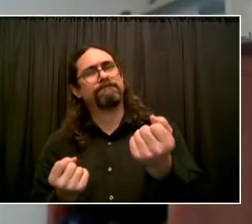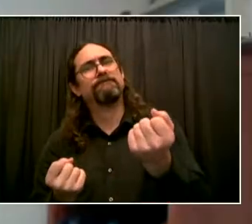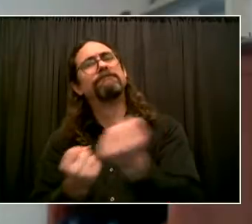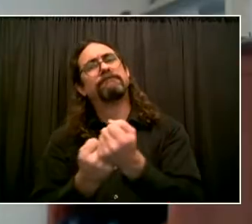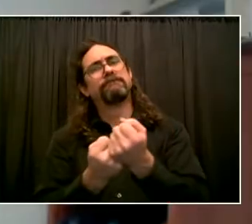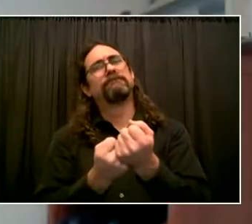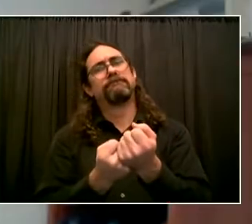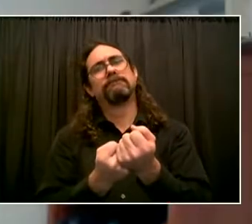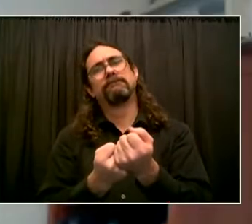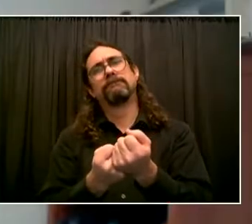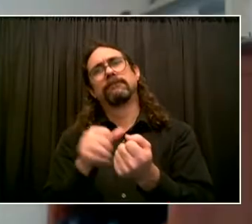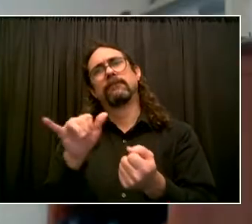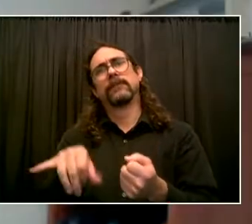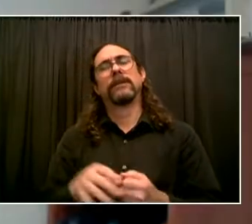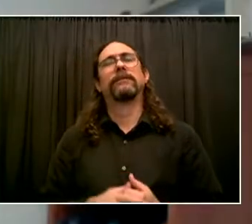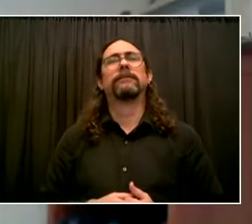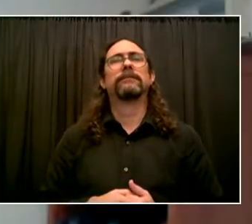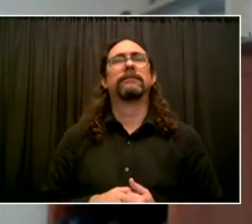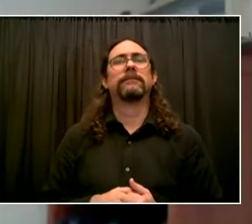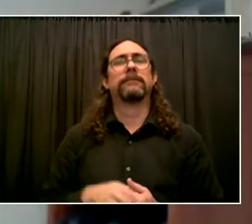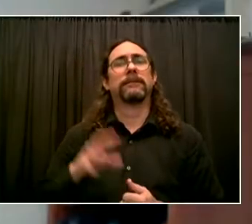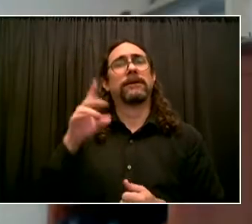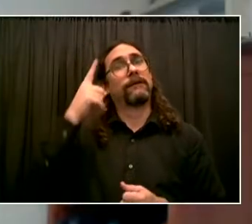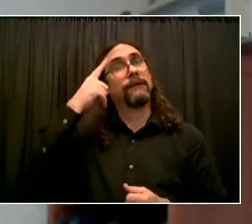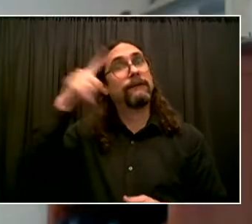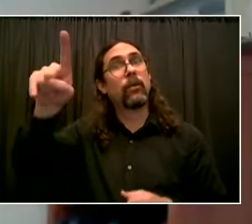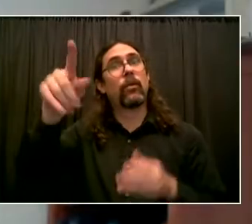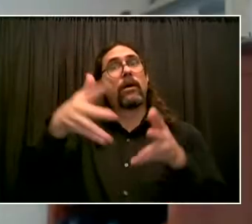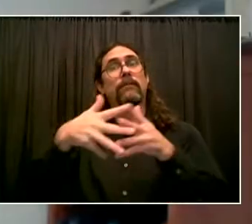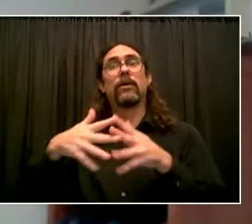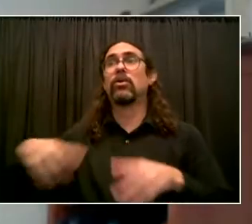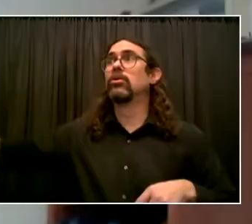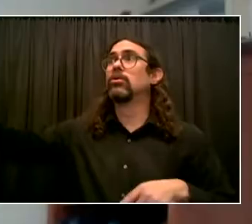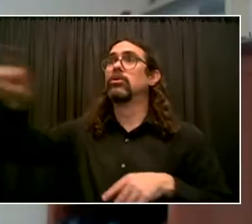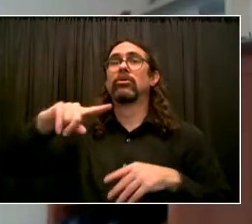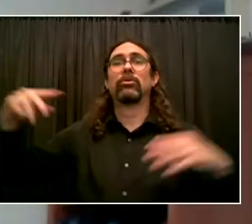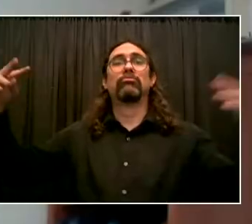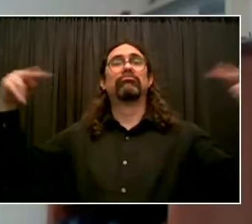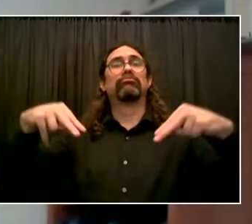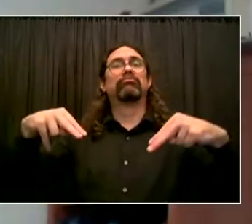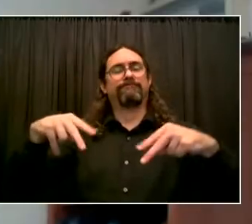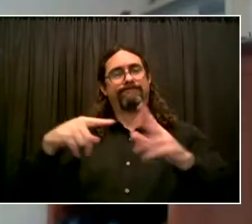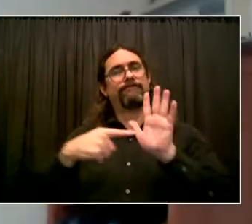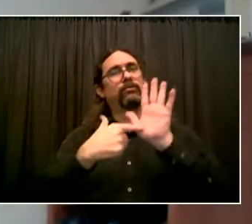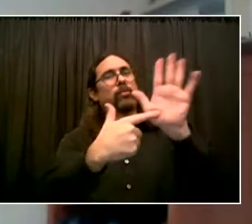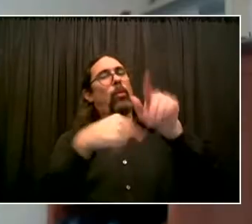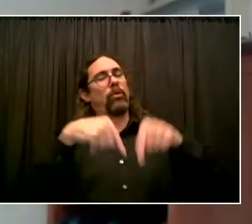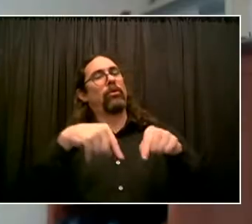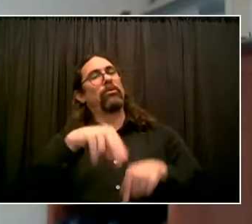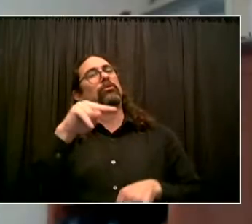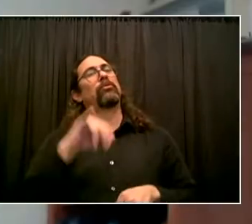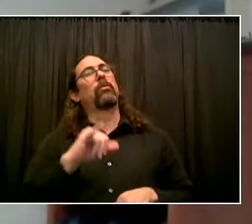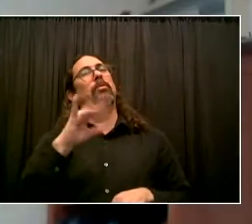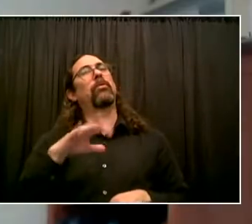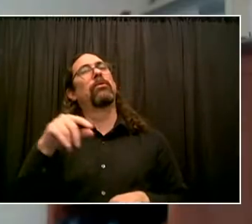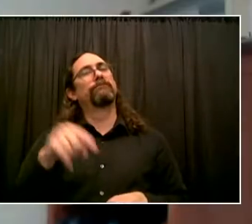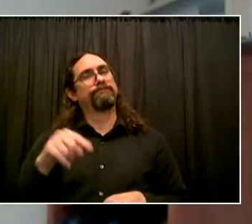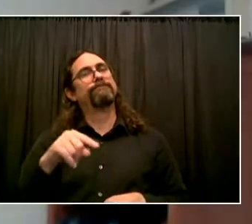OF THIS PANDEMIC NEW YORK CITY IS SHOWING THE COUNTRY HOW TO LEAD IN GETTING